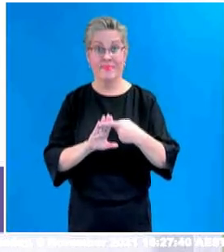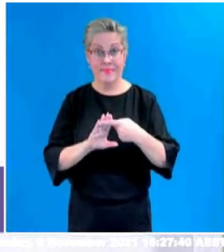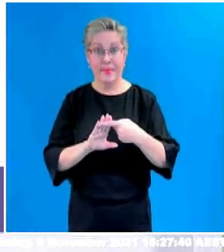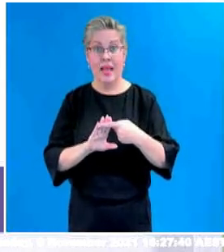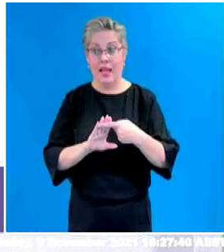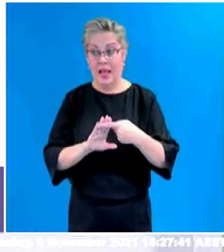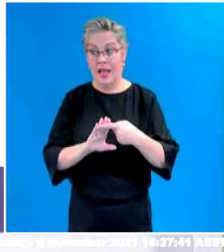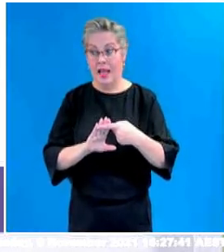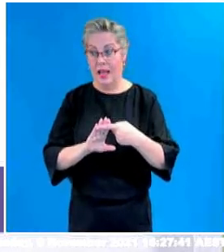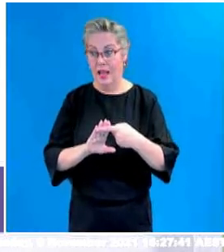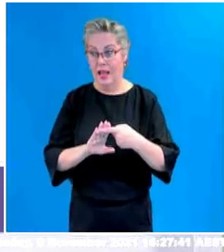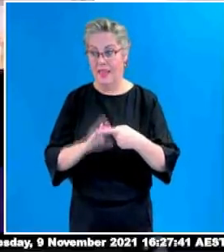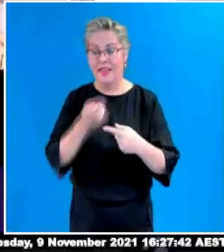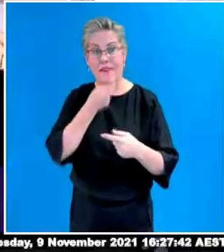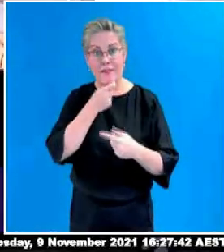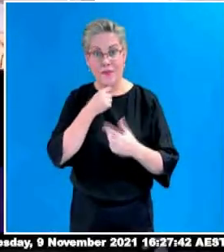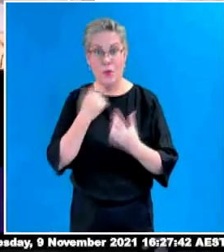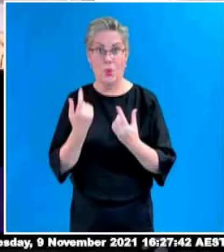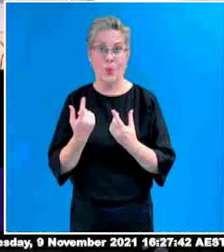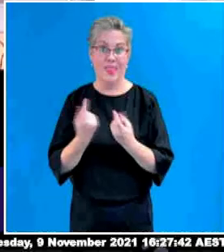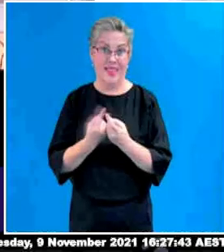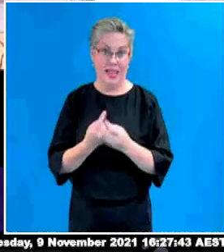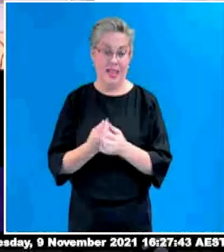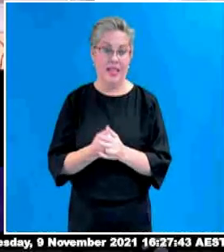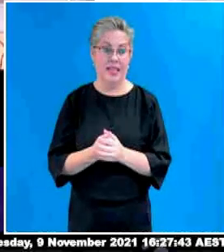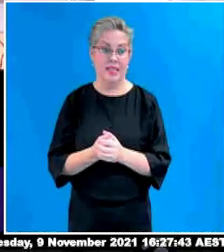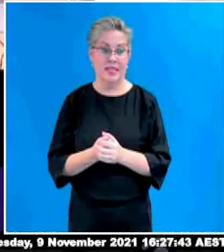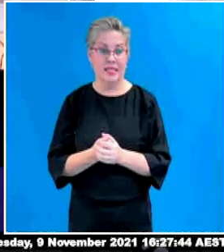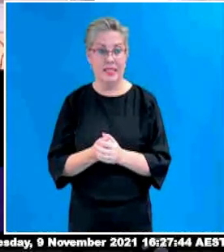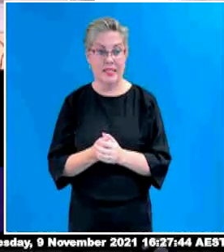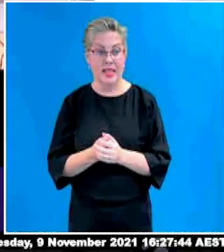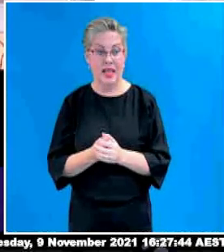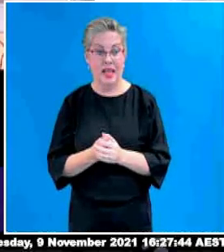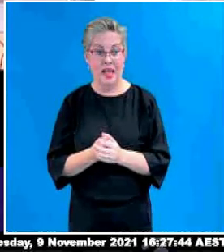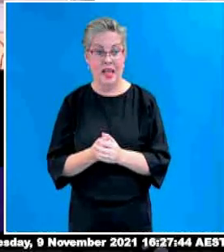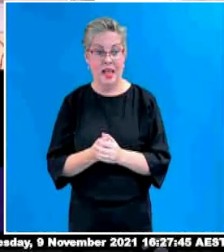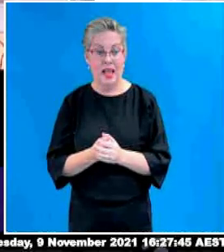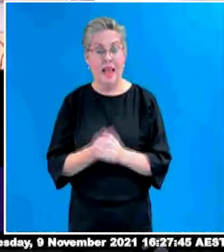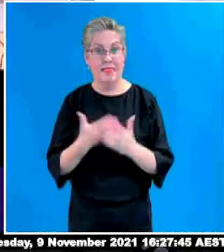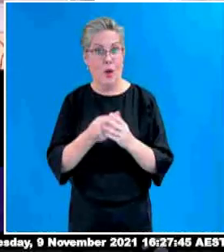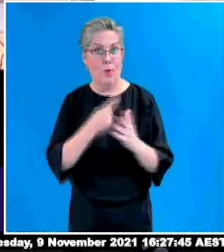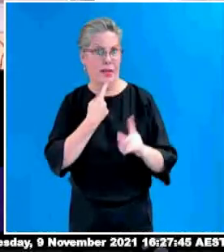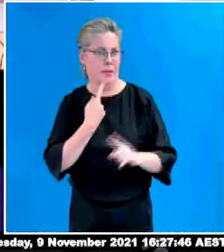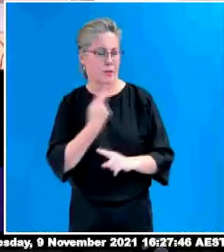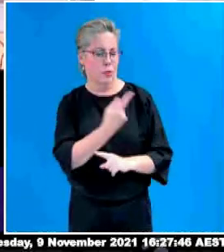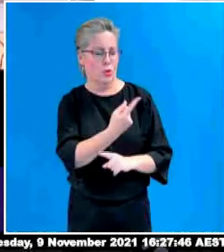effectively taken on notice by the representatives from the Australian Government.